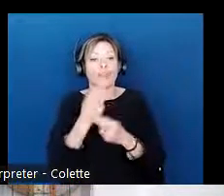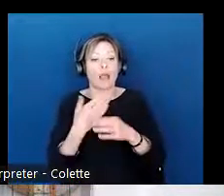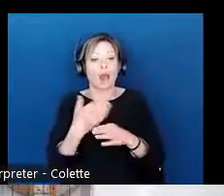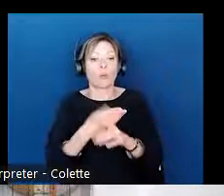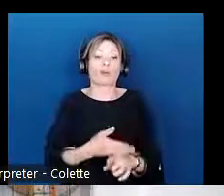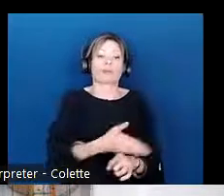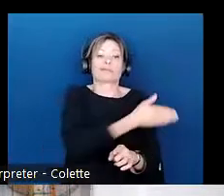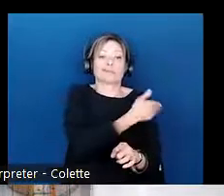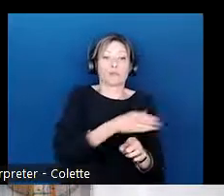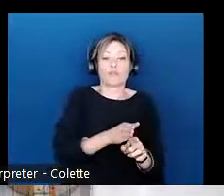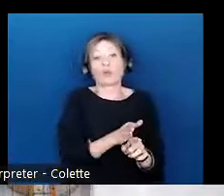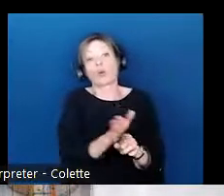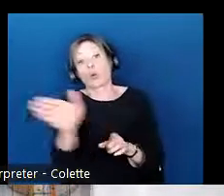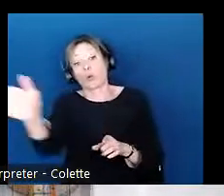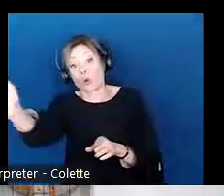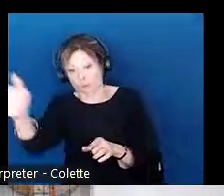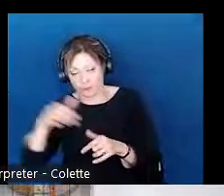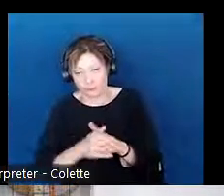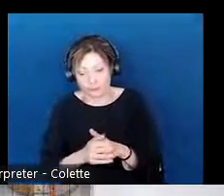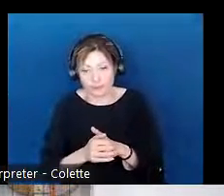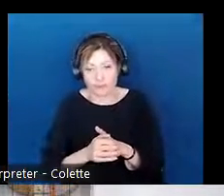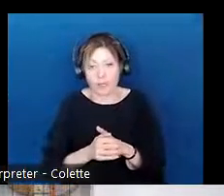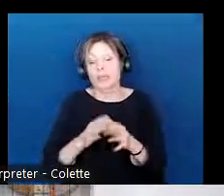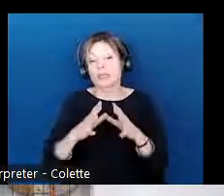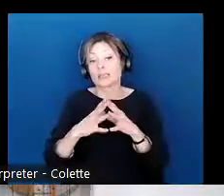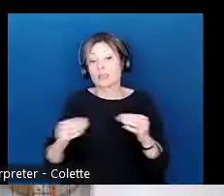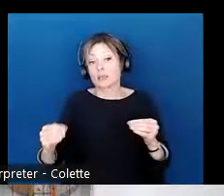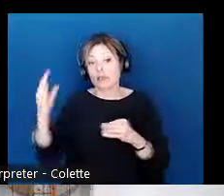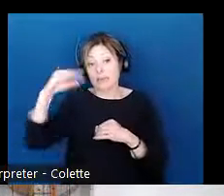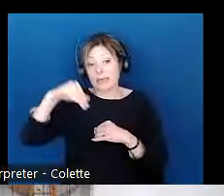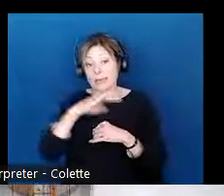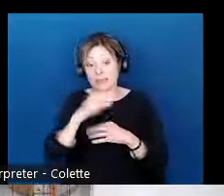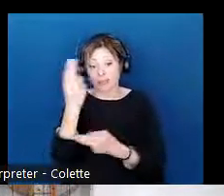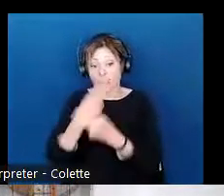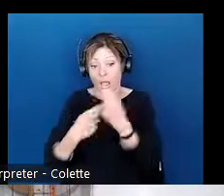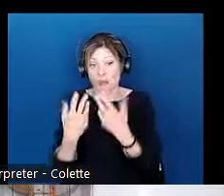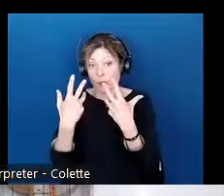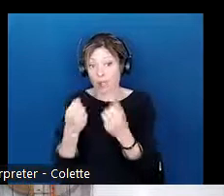as part of Surrey Hills Arts we have a permanent programme called inspiring views